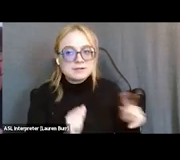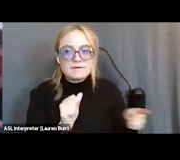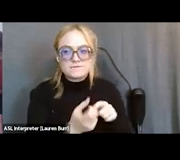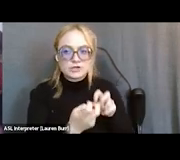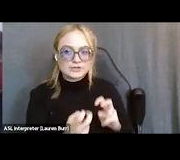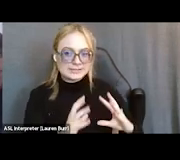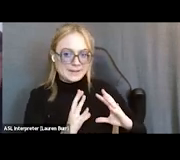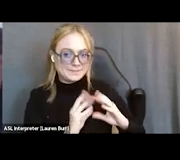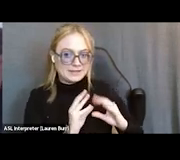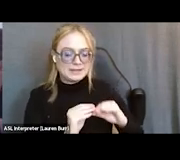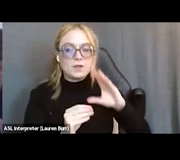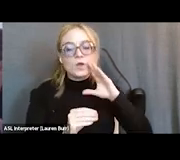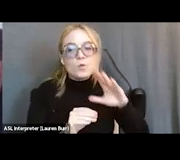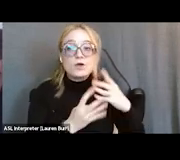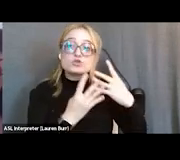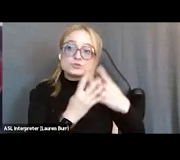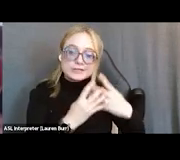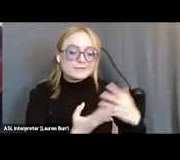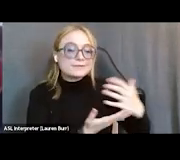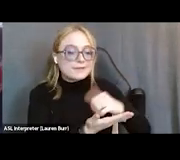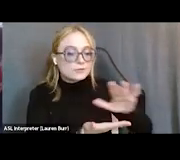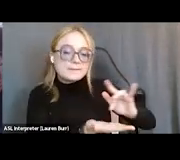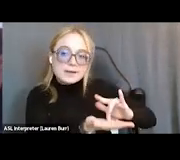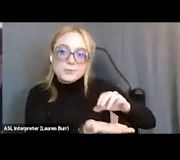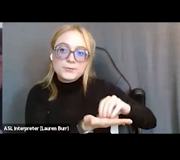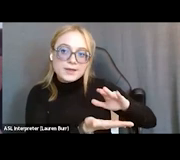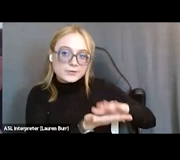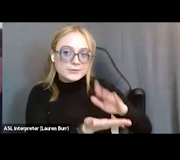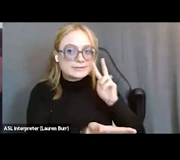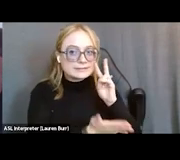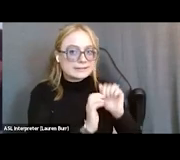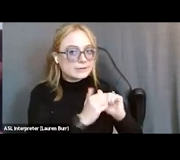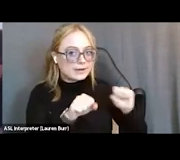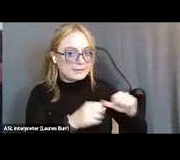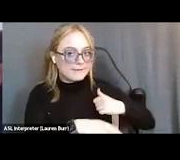we're gonna do some screening, I'm gonna collect some medical records just to see how I can help you make a case. What was it like?